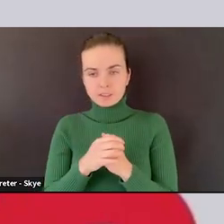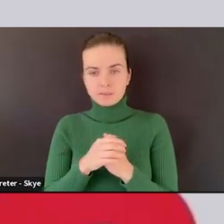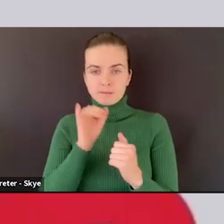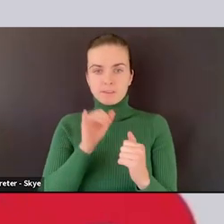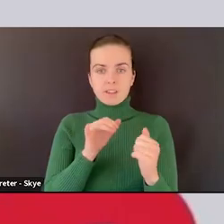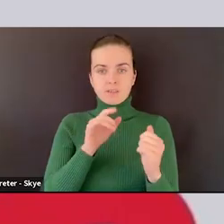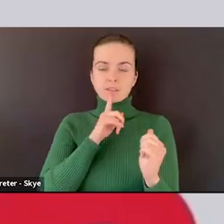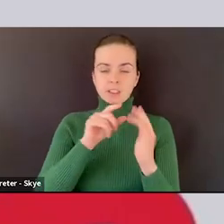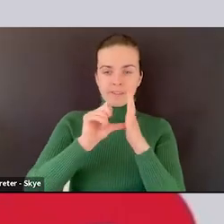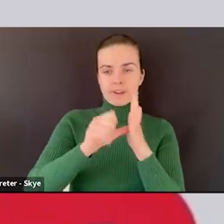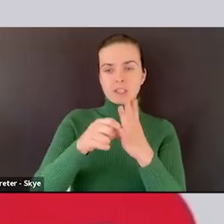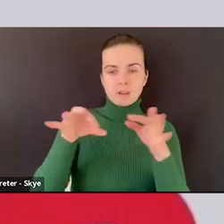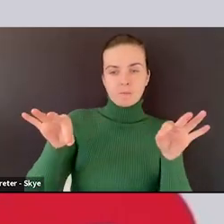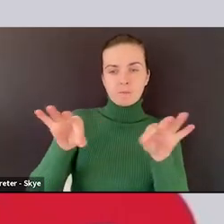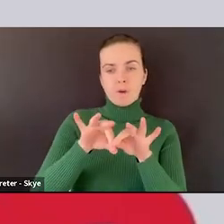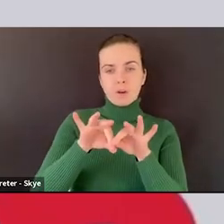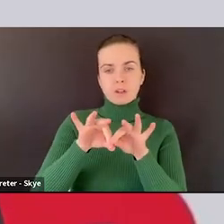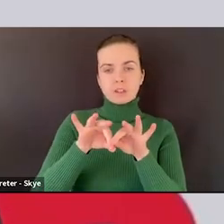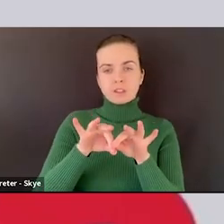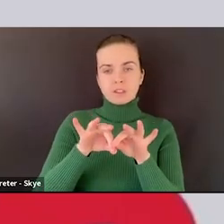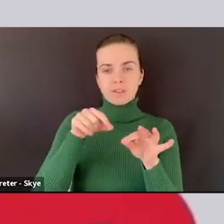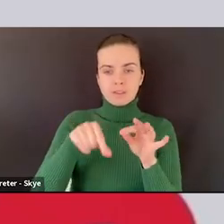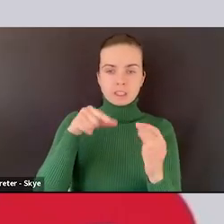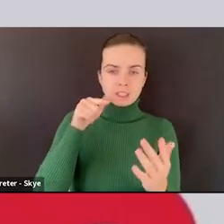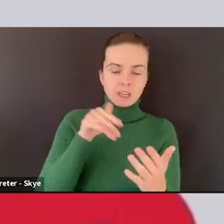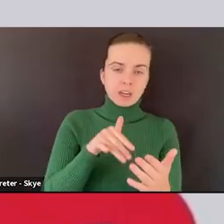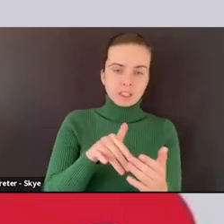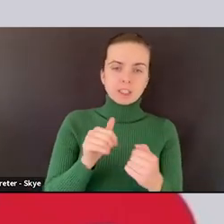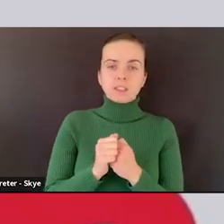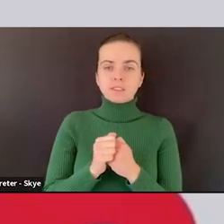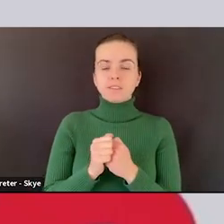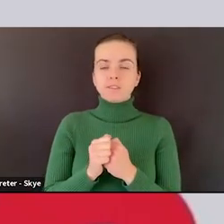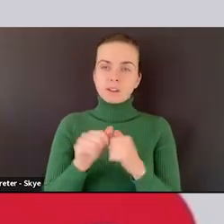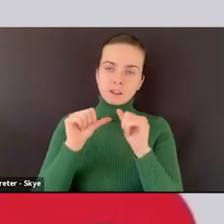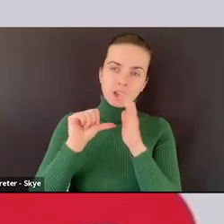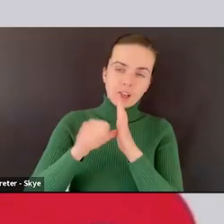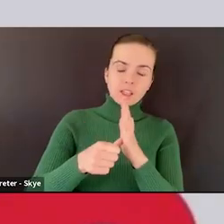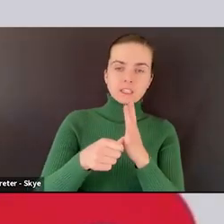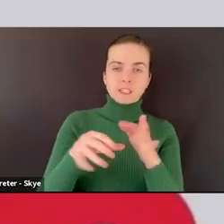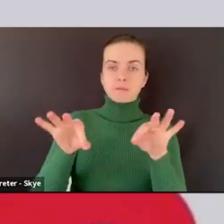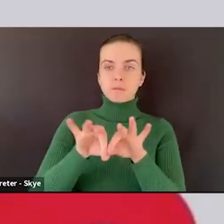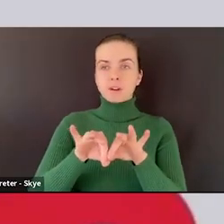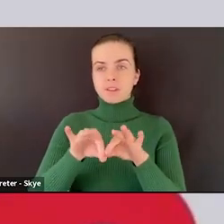highlights the importance of this study and that it highlights the importance of the people who